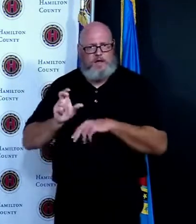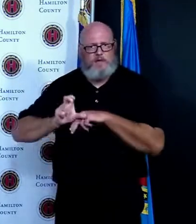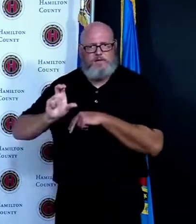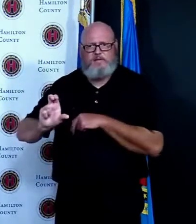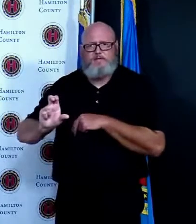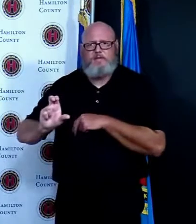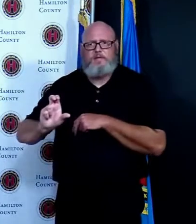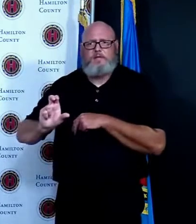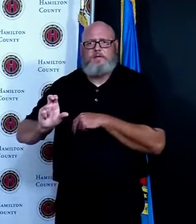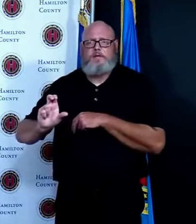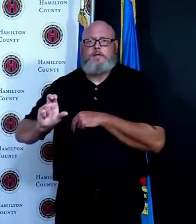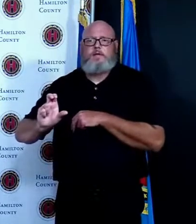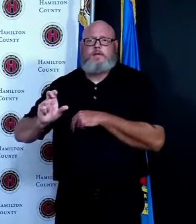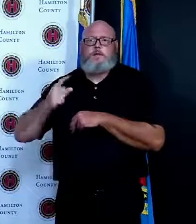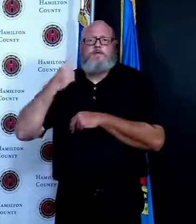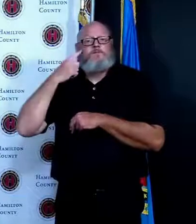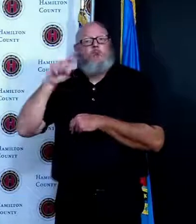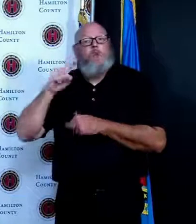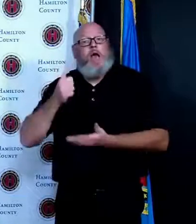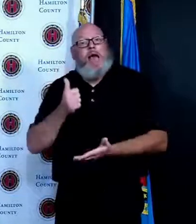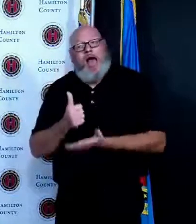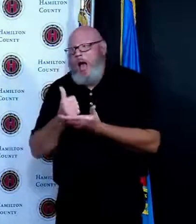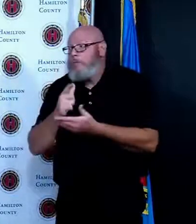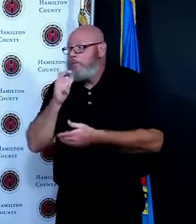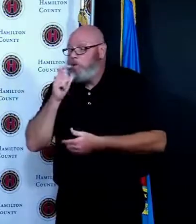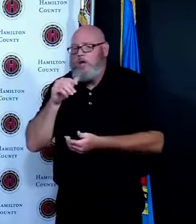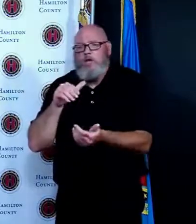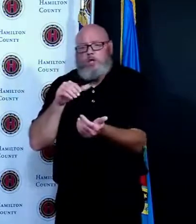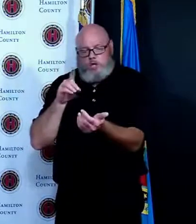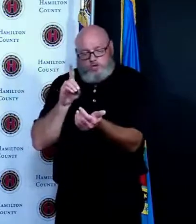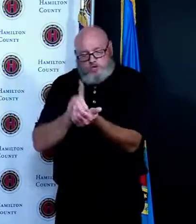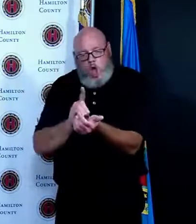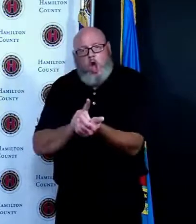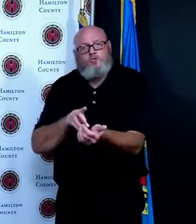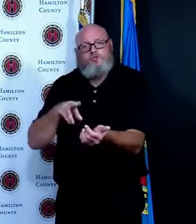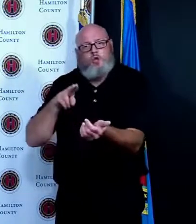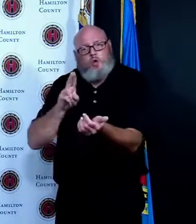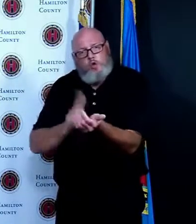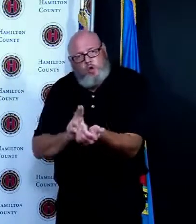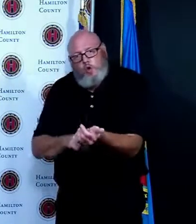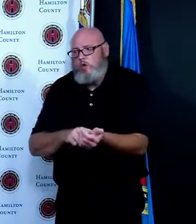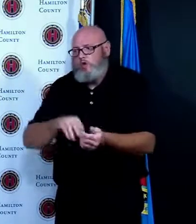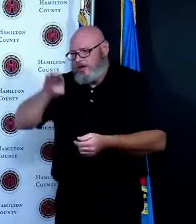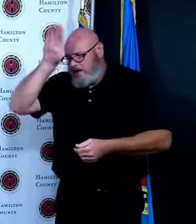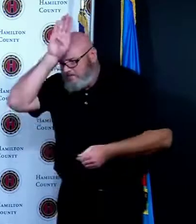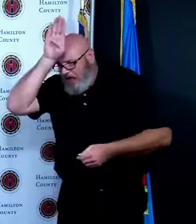and health health workers you can imagine though the additional costs to provide that service given